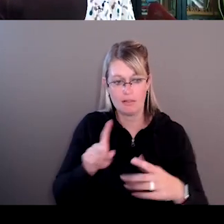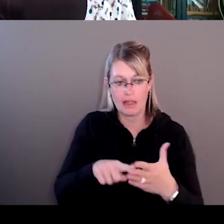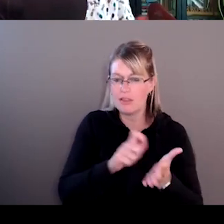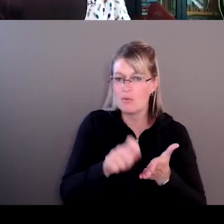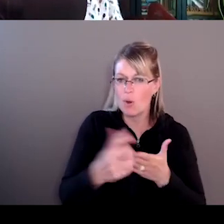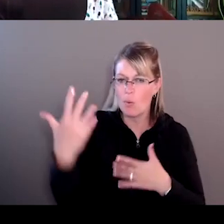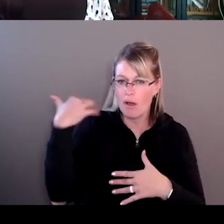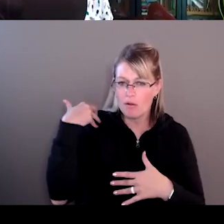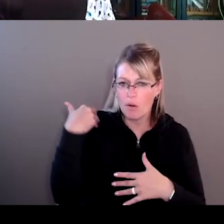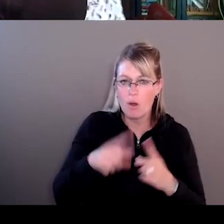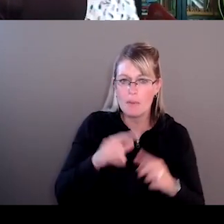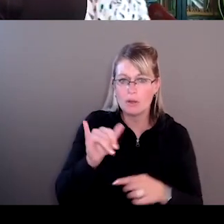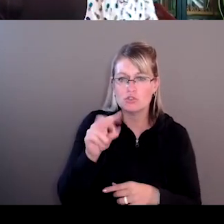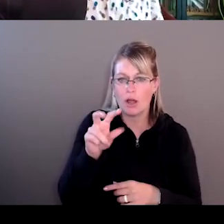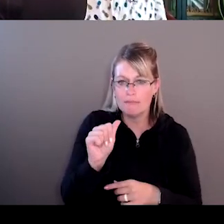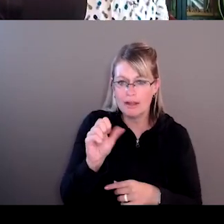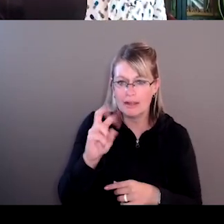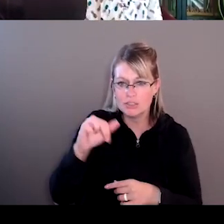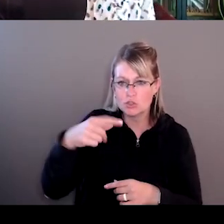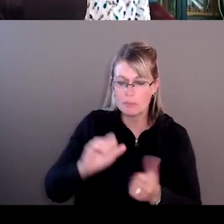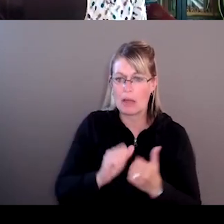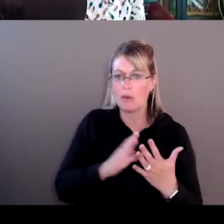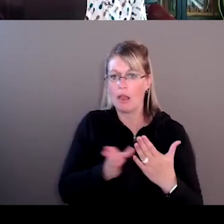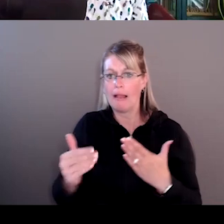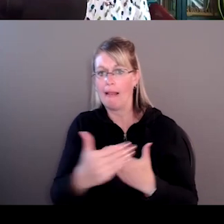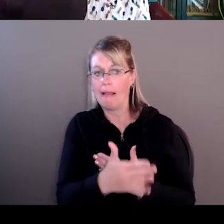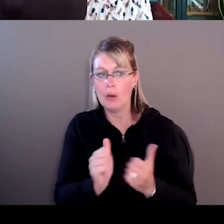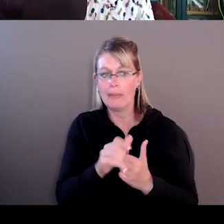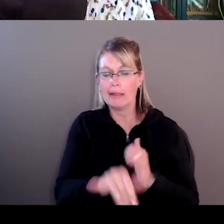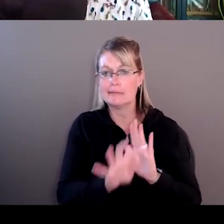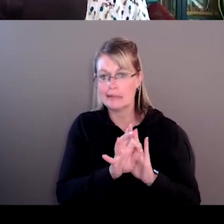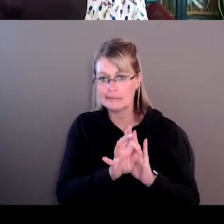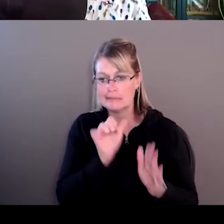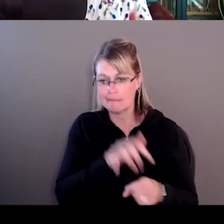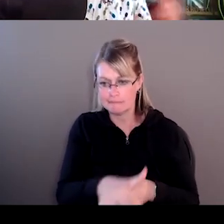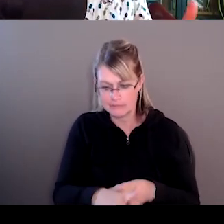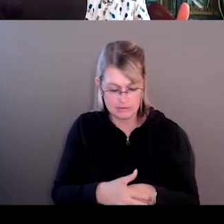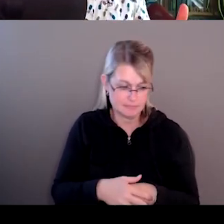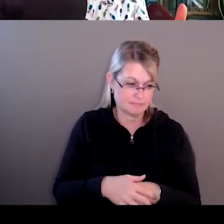back, using some JavaScript to get around that lack of selection. But essentially,